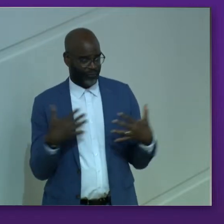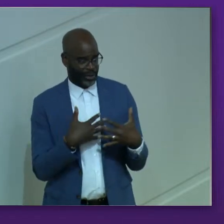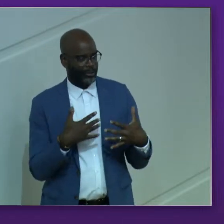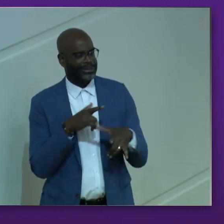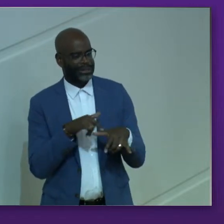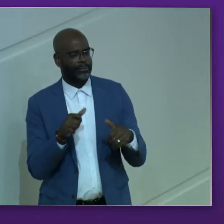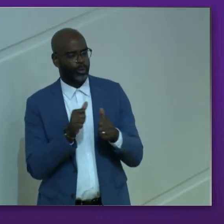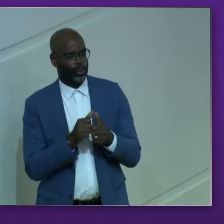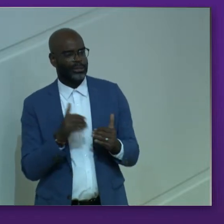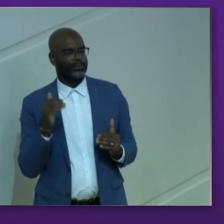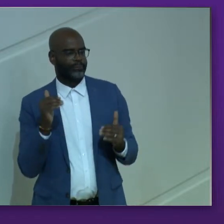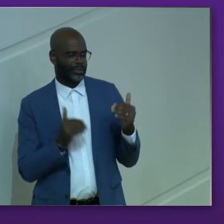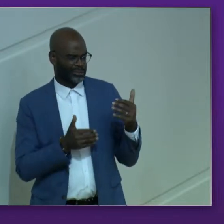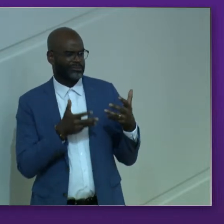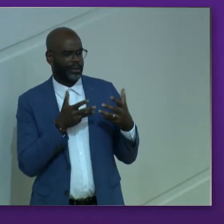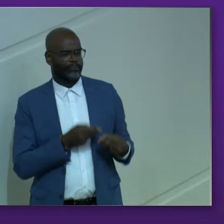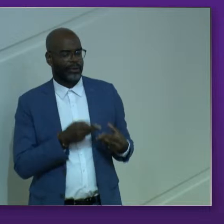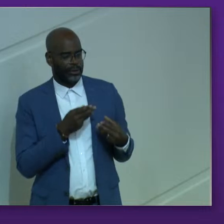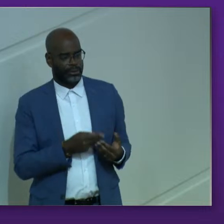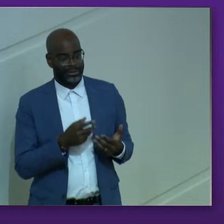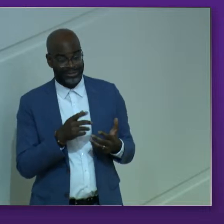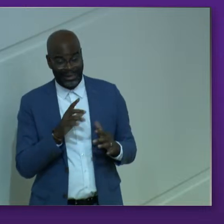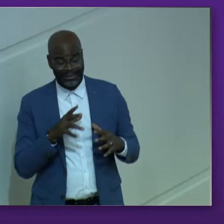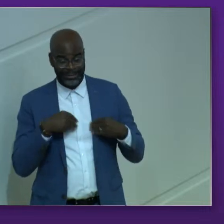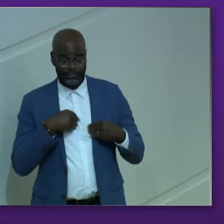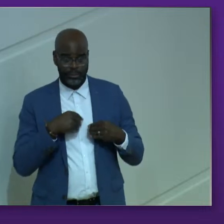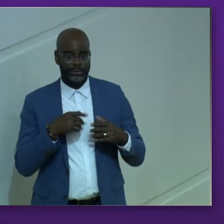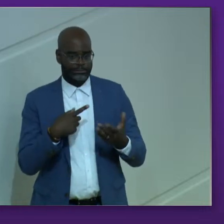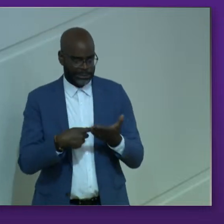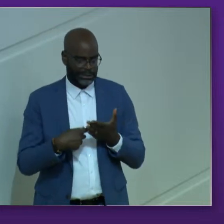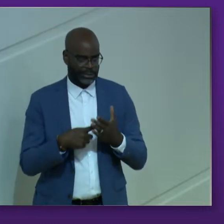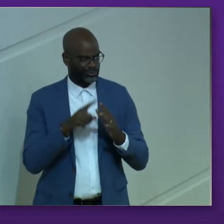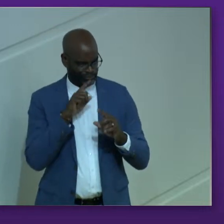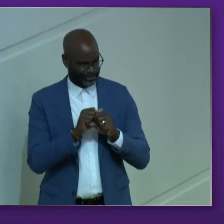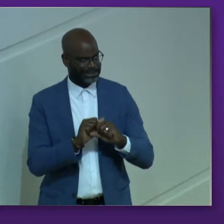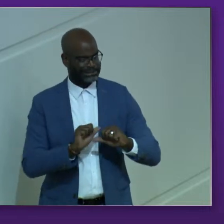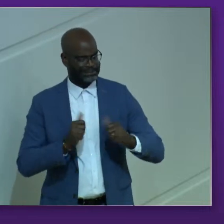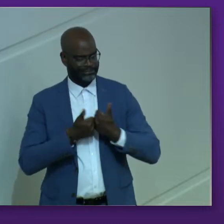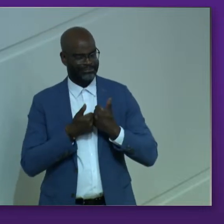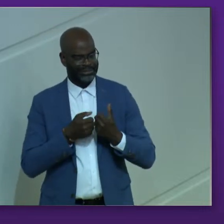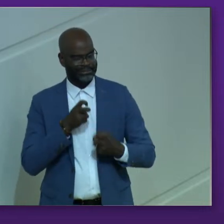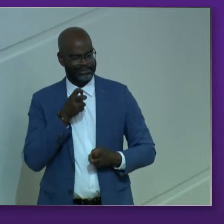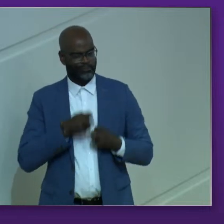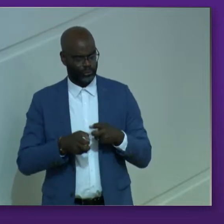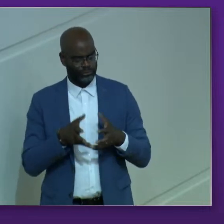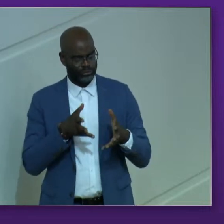STUDENTS FEARLESSLY BUT WITH COMPASSION. TAKING ON DIFFICULT